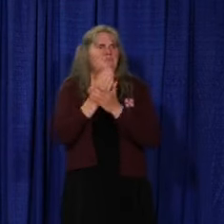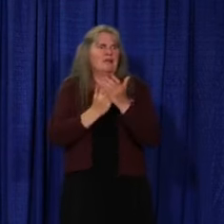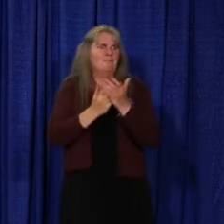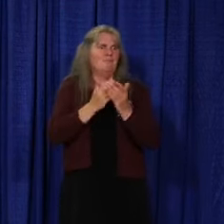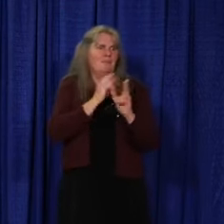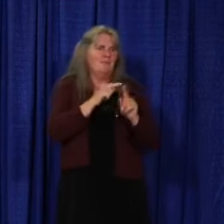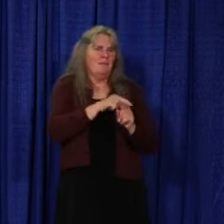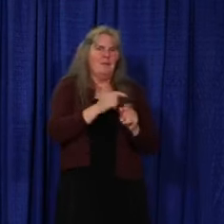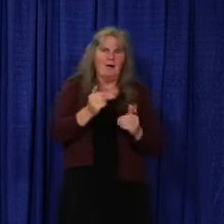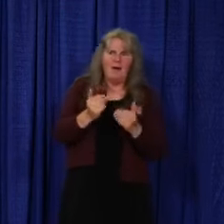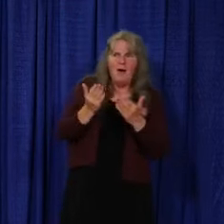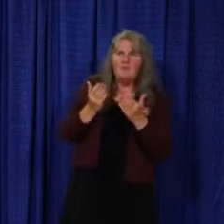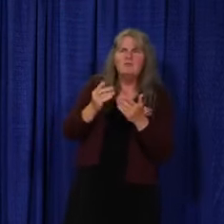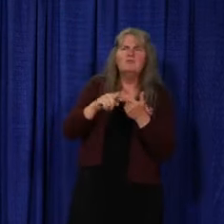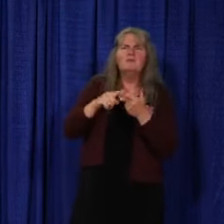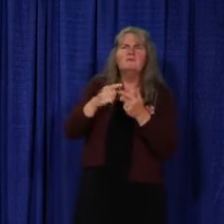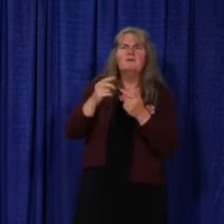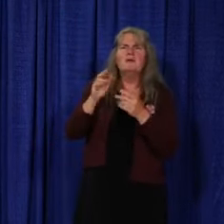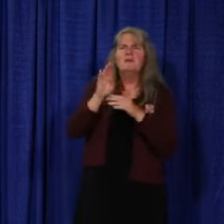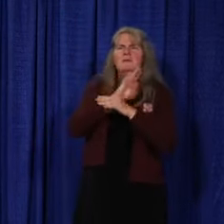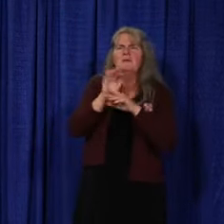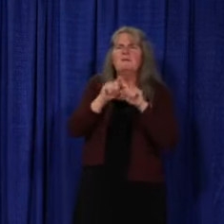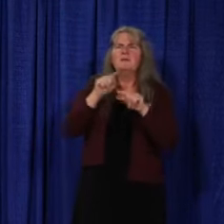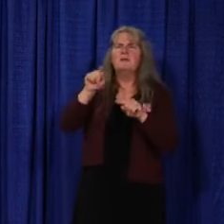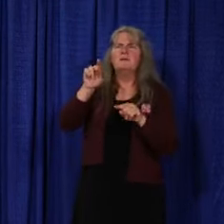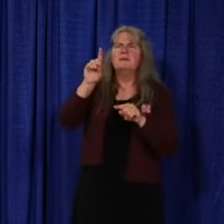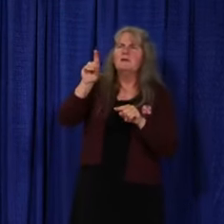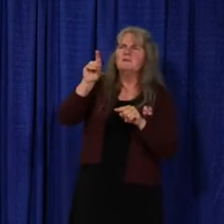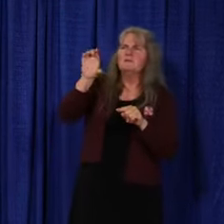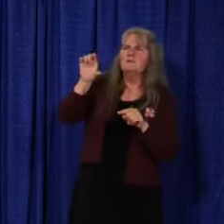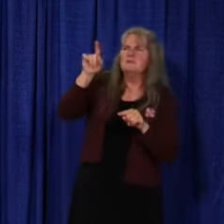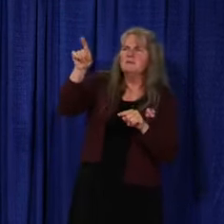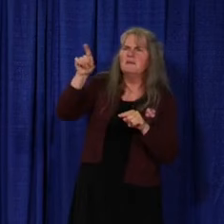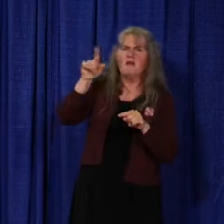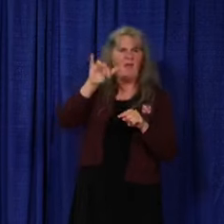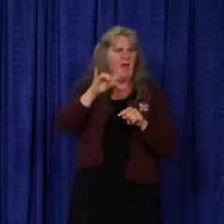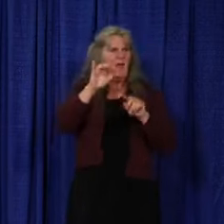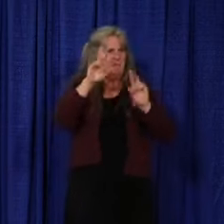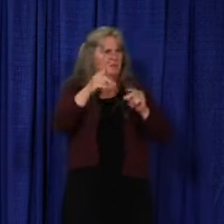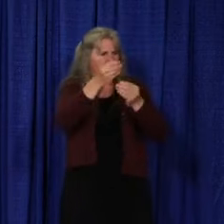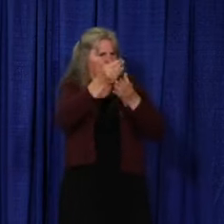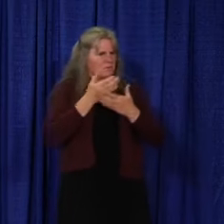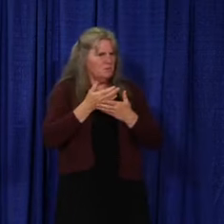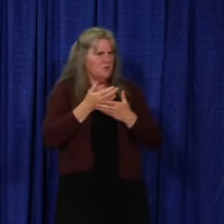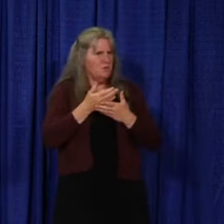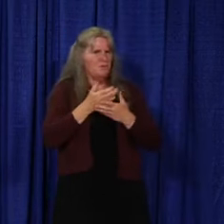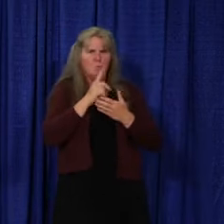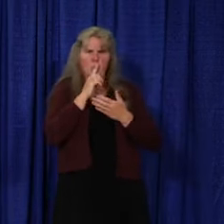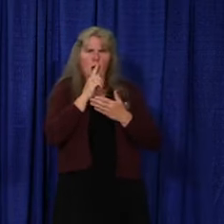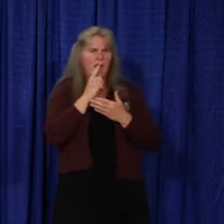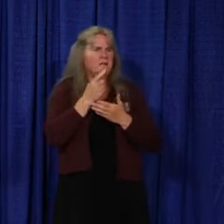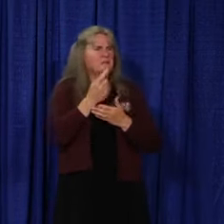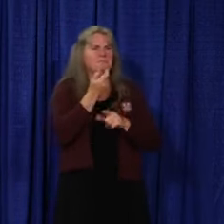offering business owners in Dawson for example, people would call me and say this person just told me they are not self